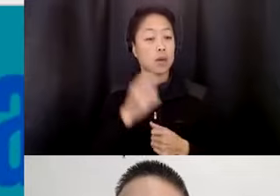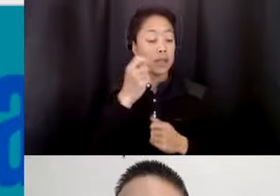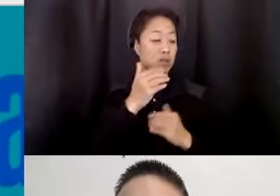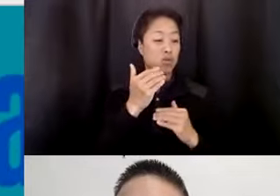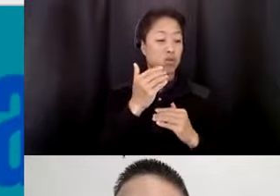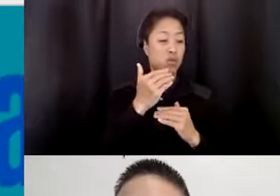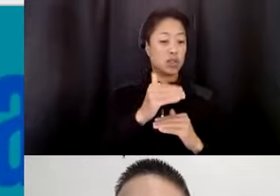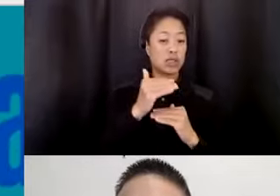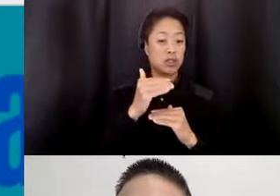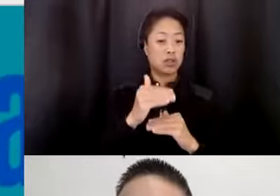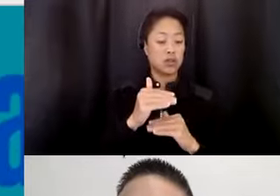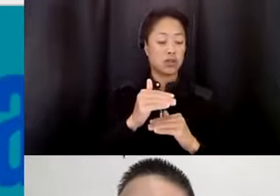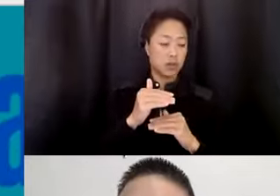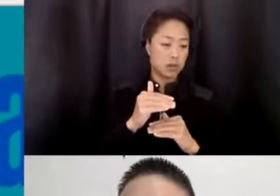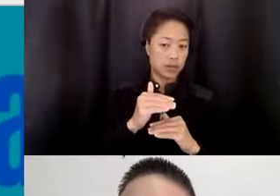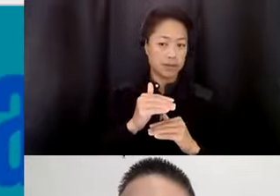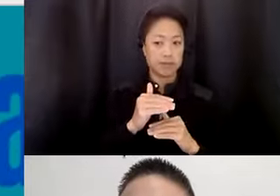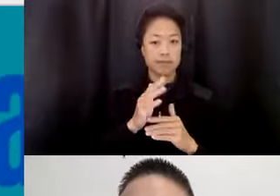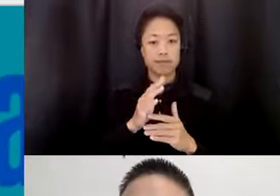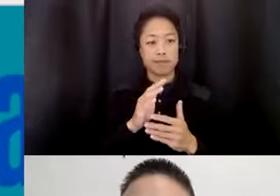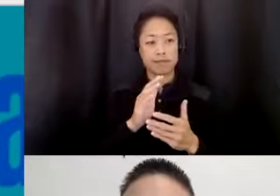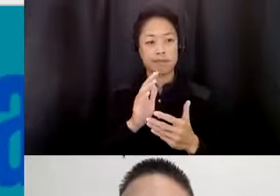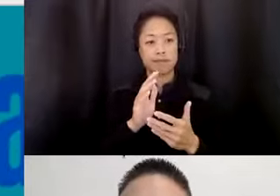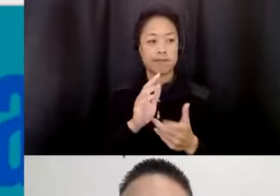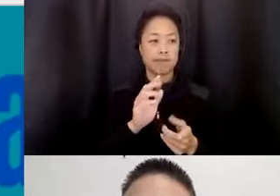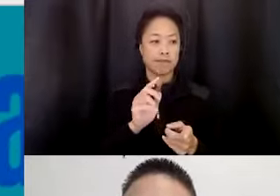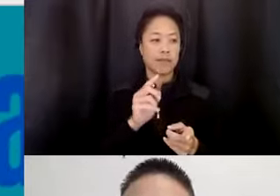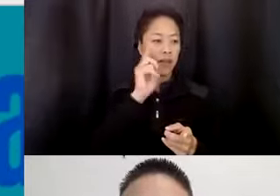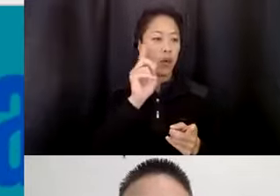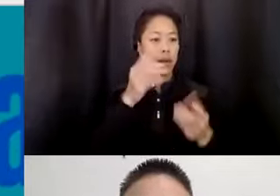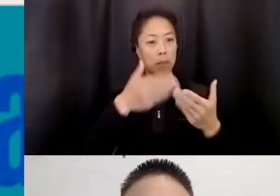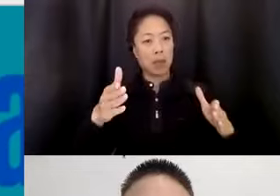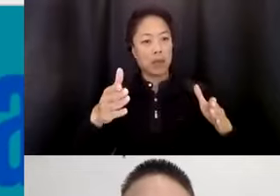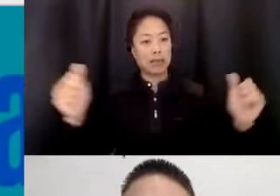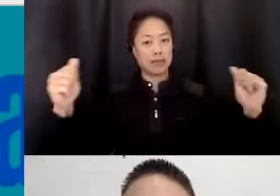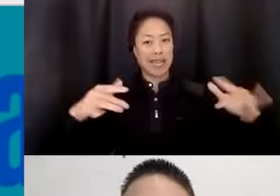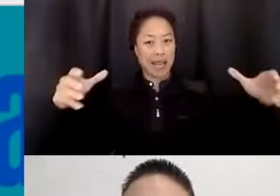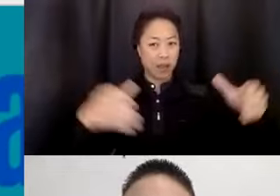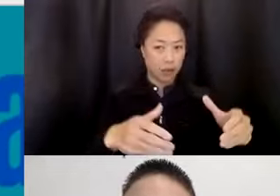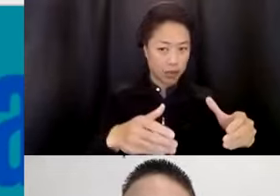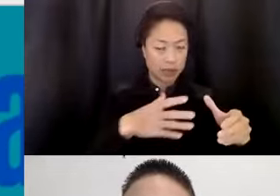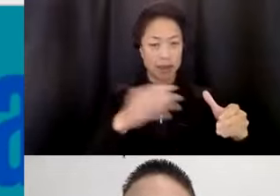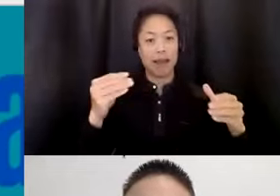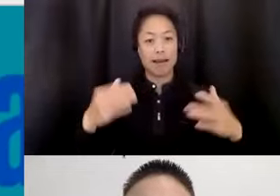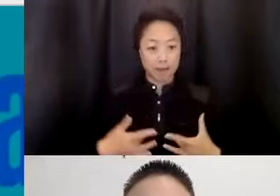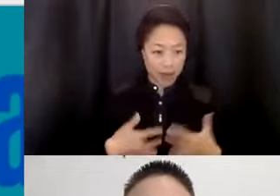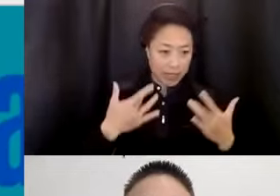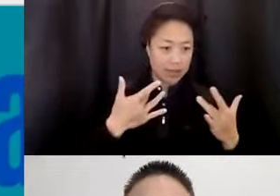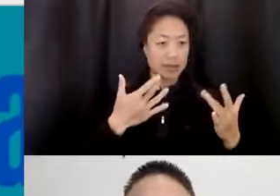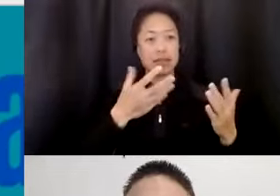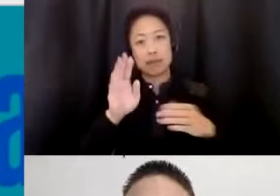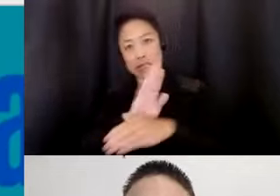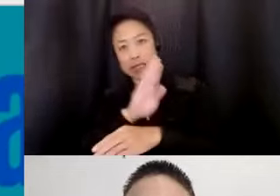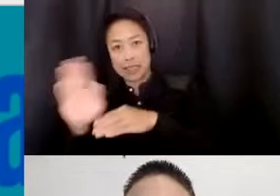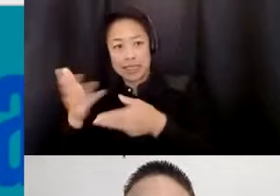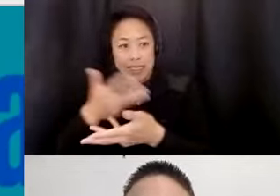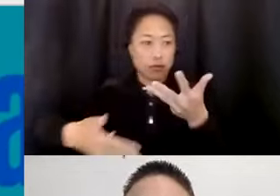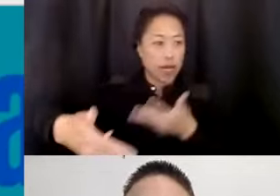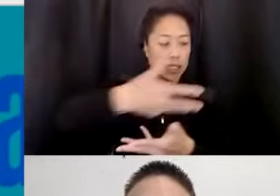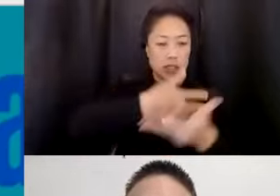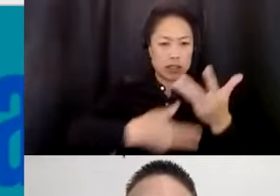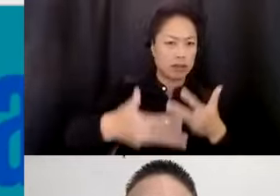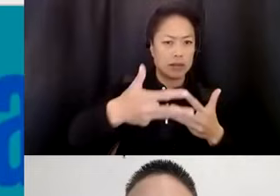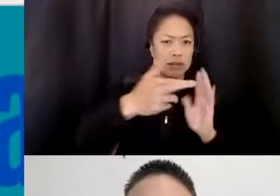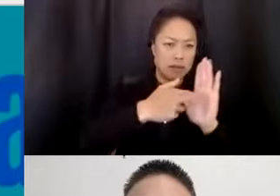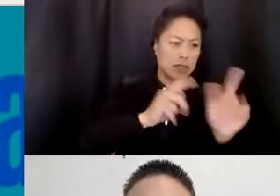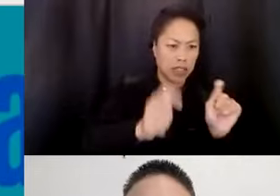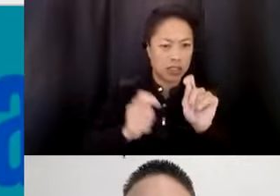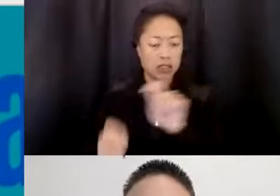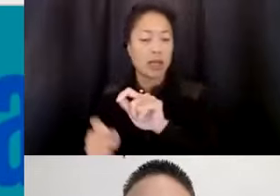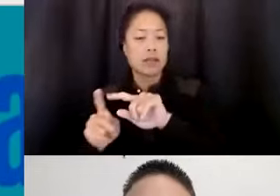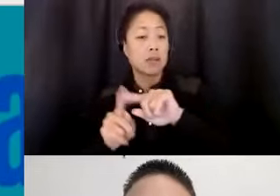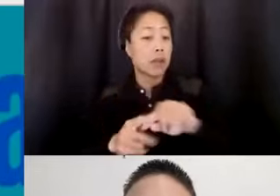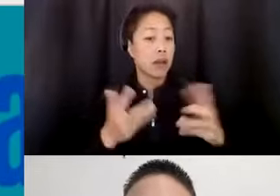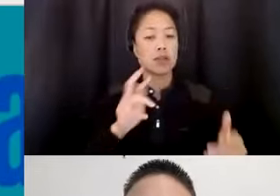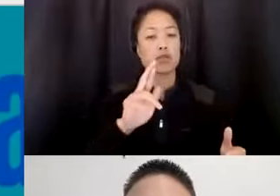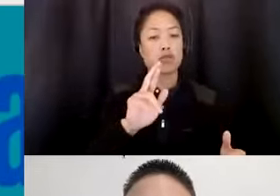public gatherings and events, businesses and interactions based on the risk level of coronavirus